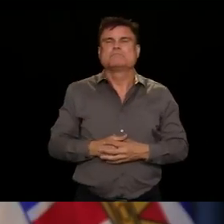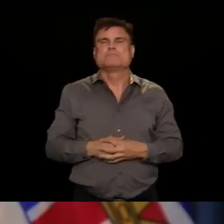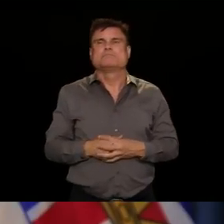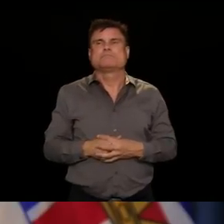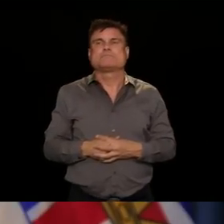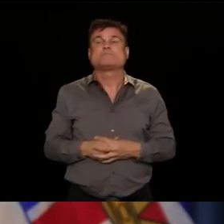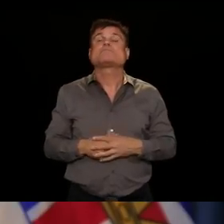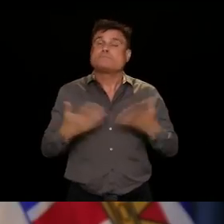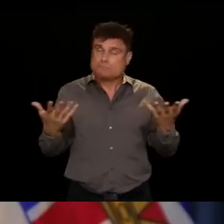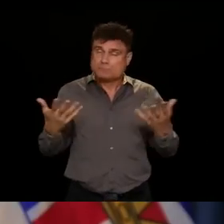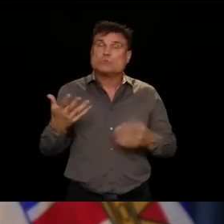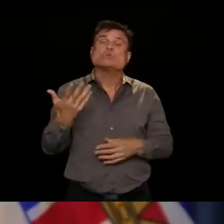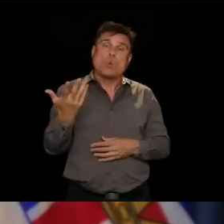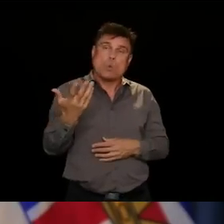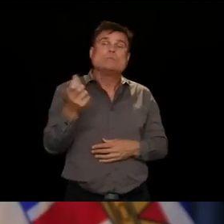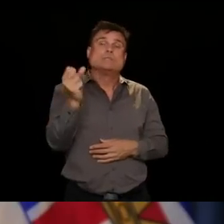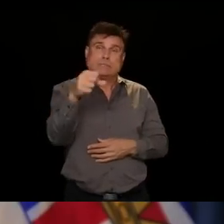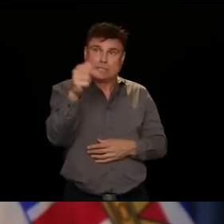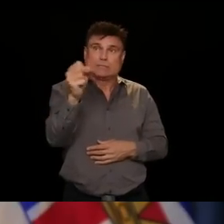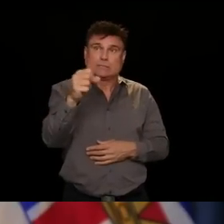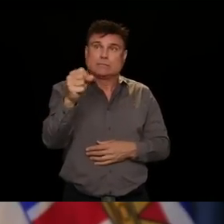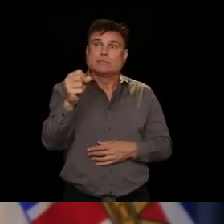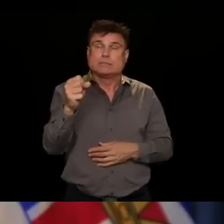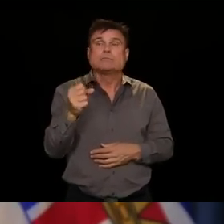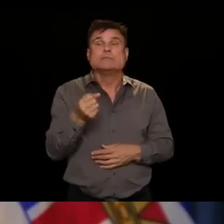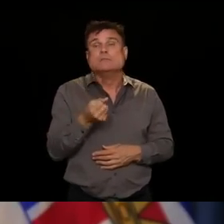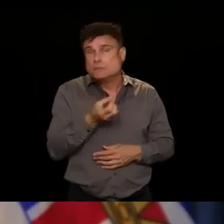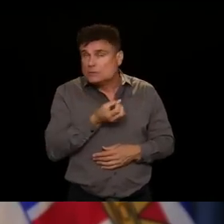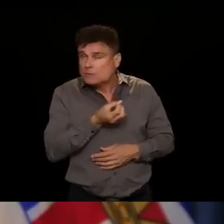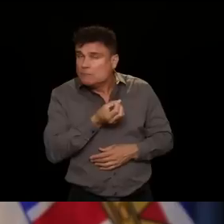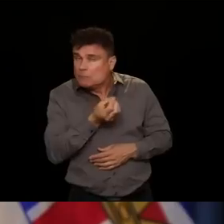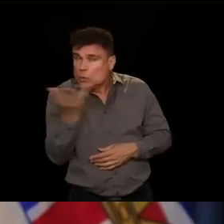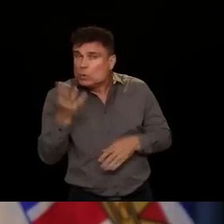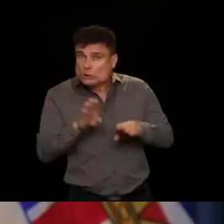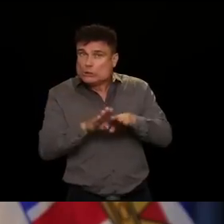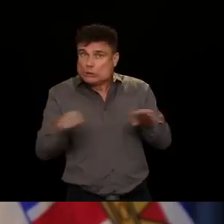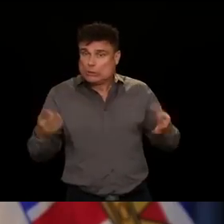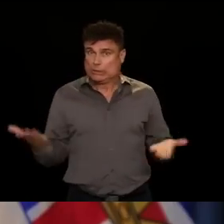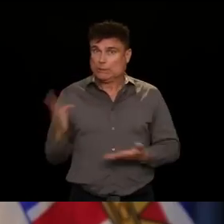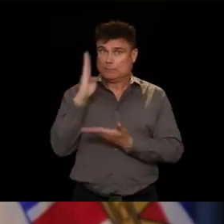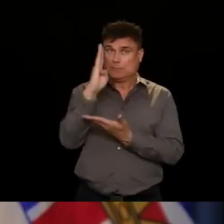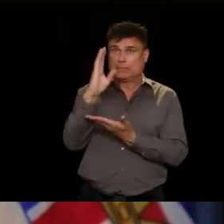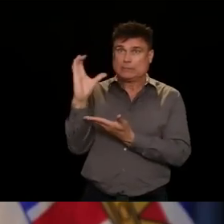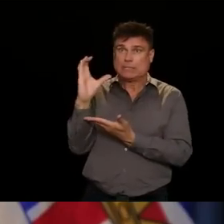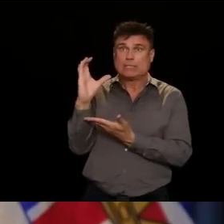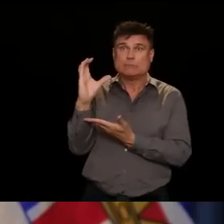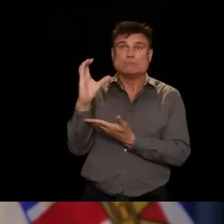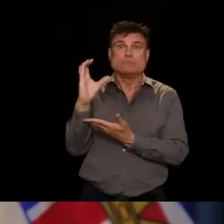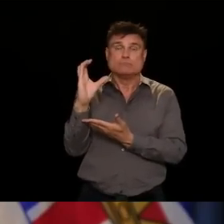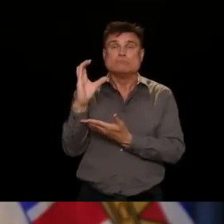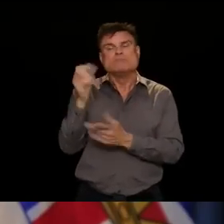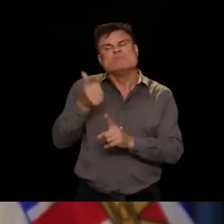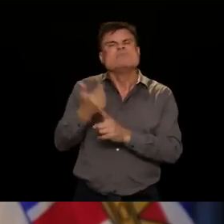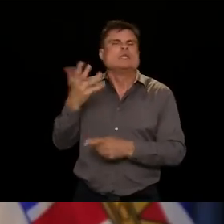family member, an adult, to the child. In those close contact family situations. We have seen that in our school system,